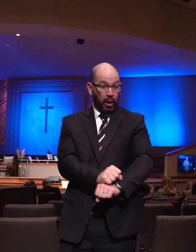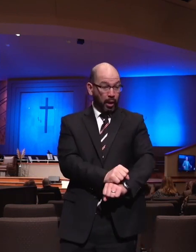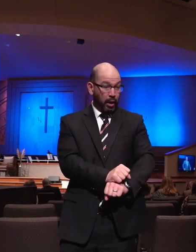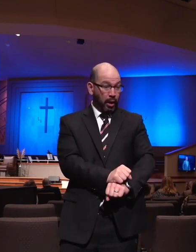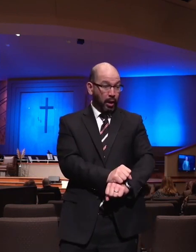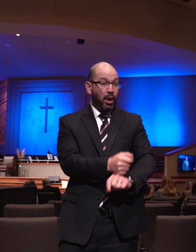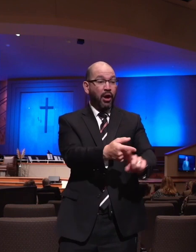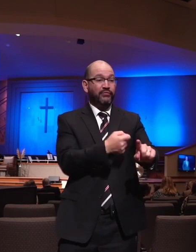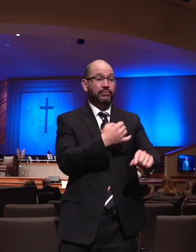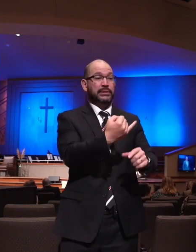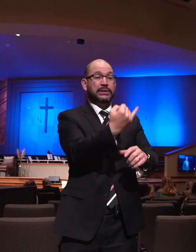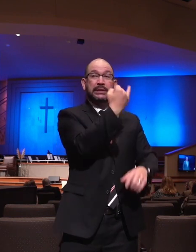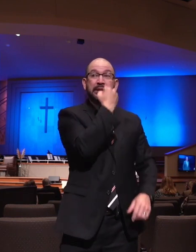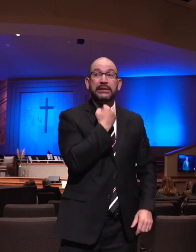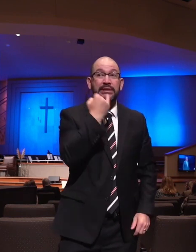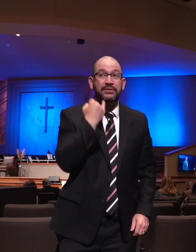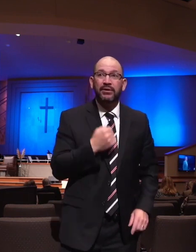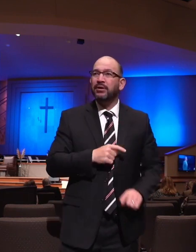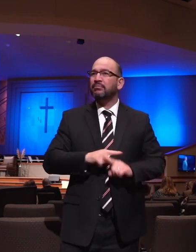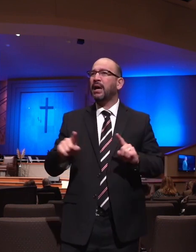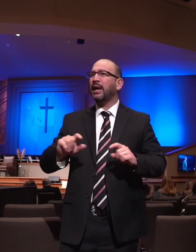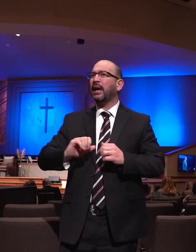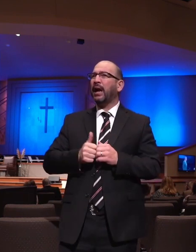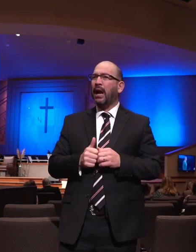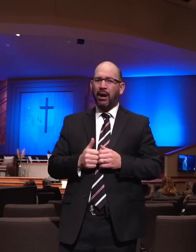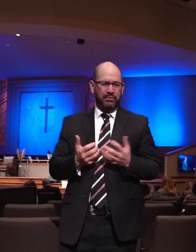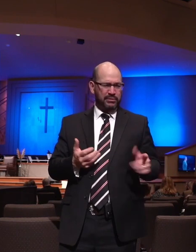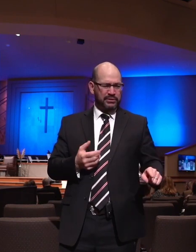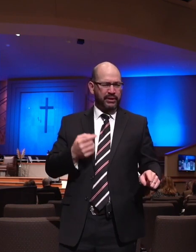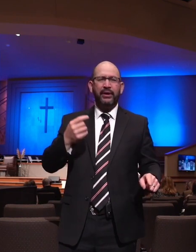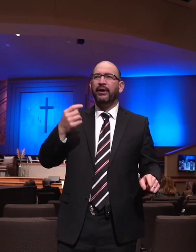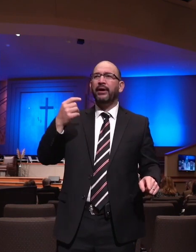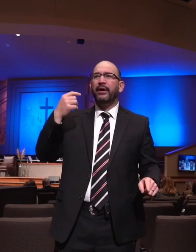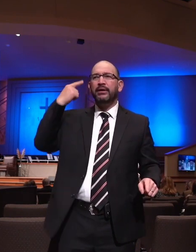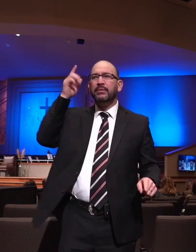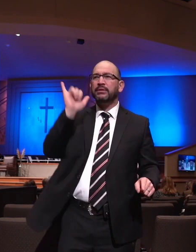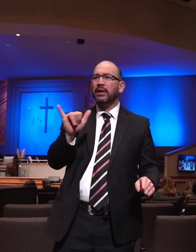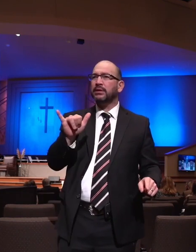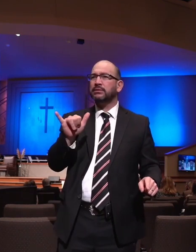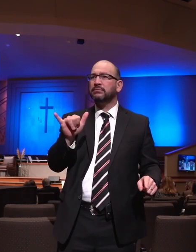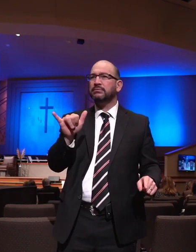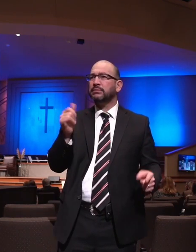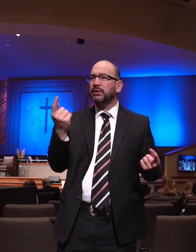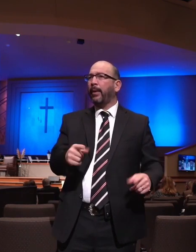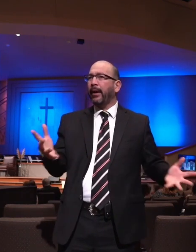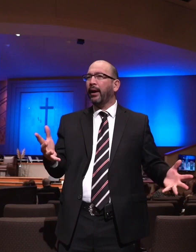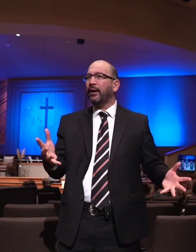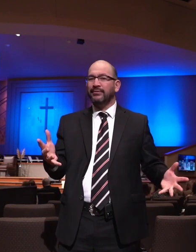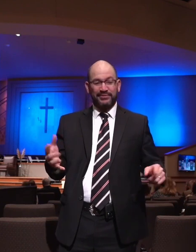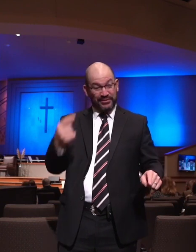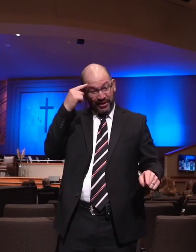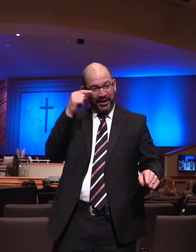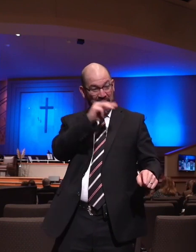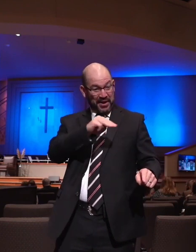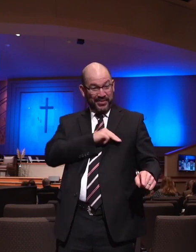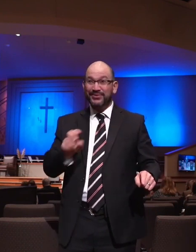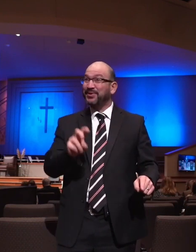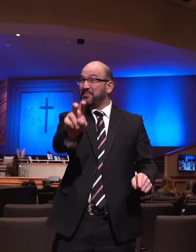but everyone together how did she look at this trip she looked at this trip as a what a missions trip yeah and she didn't have to raise